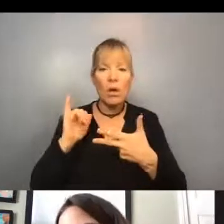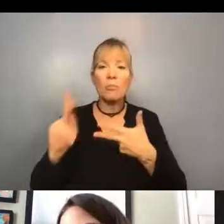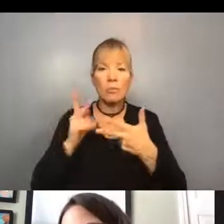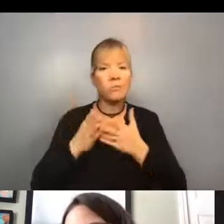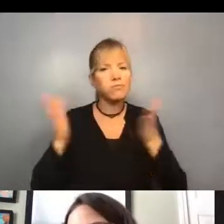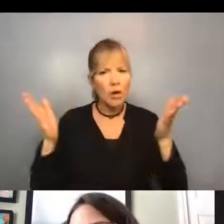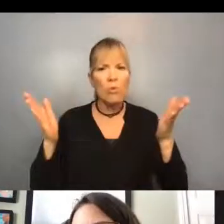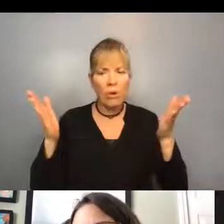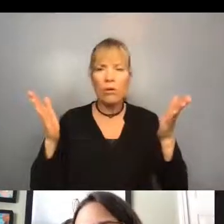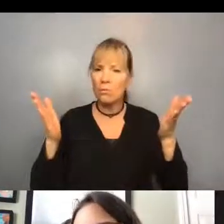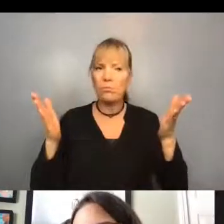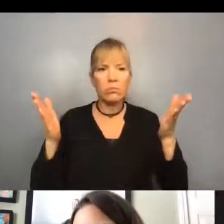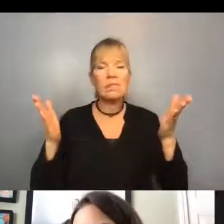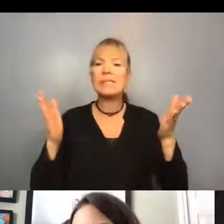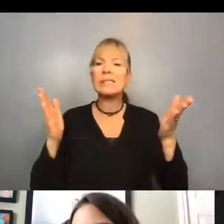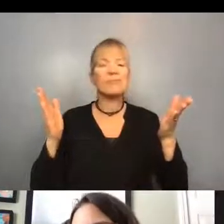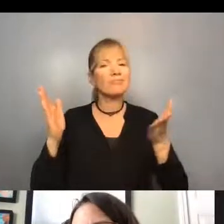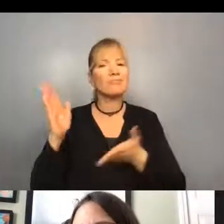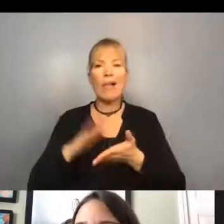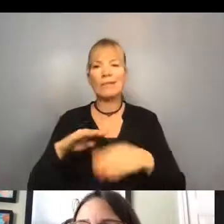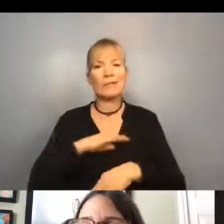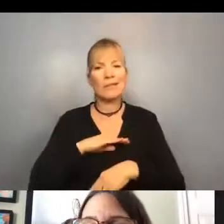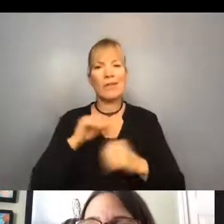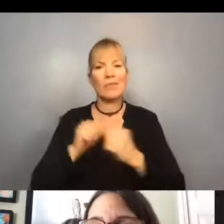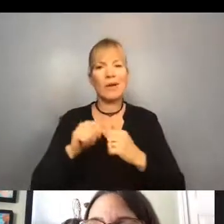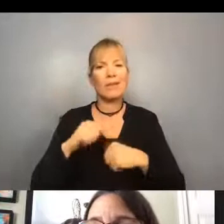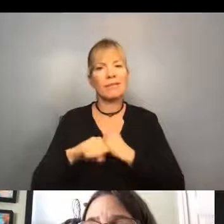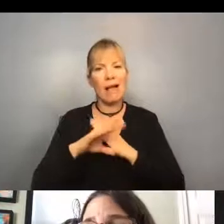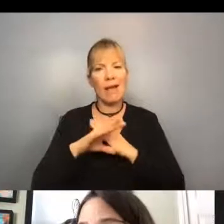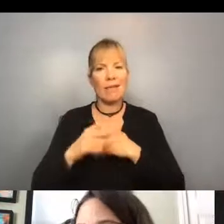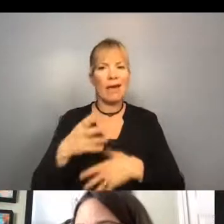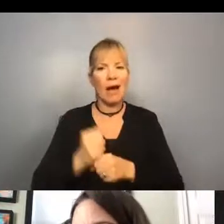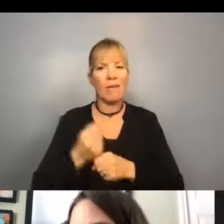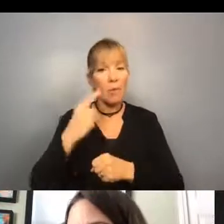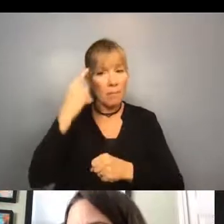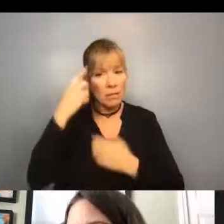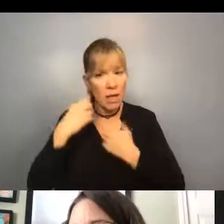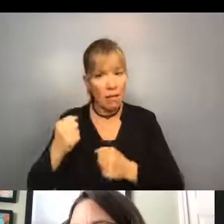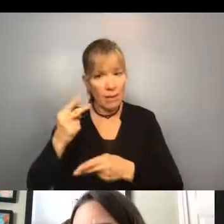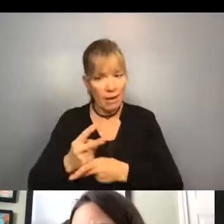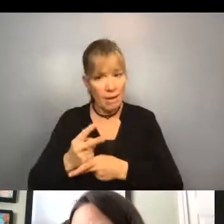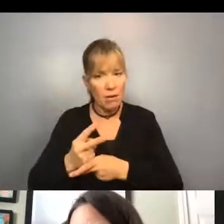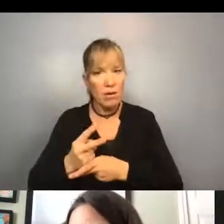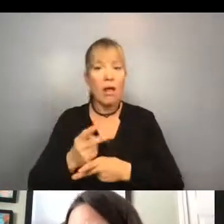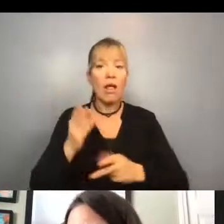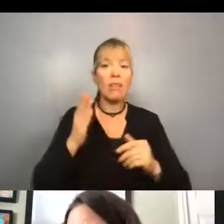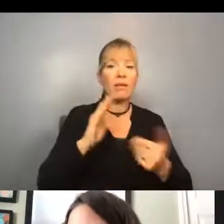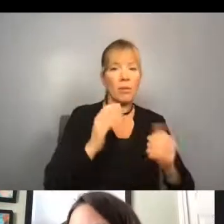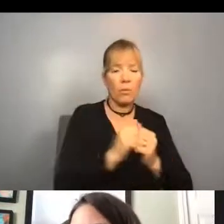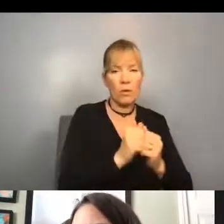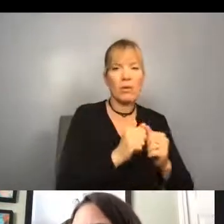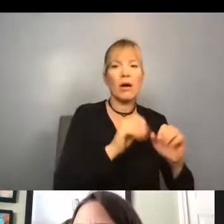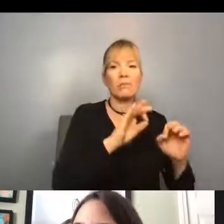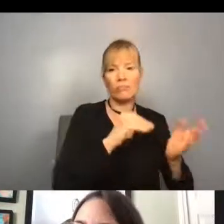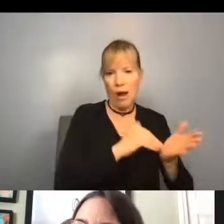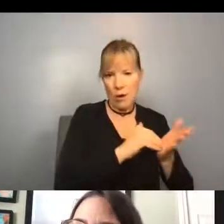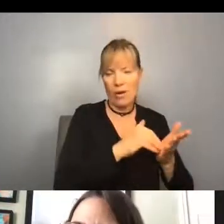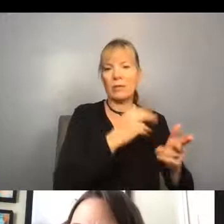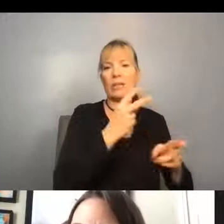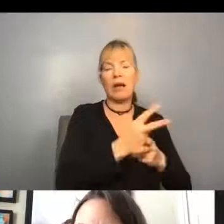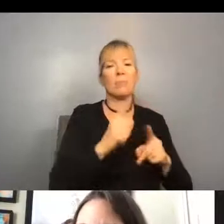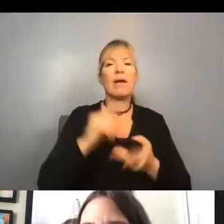were less satisfied with the telehealth that they received from mental health care than for primary care. However, there were fewer differences between people with and without disabilities regarding mental health telecare. Regarding primary care, people with disabilities